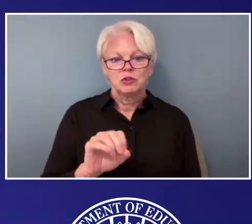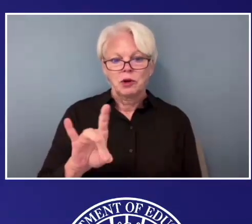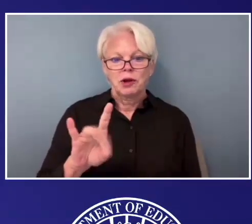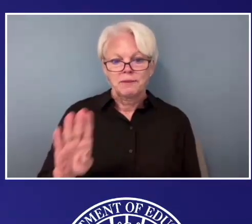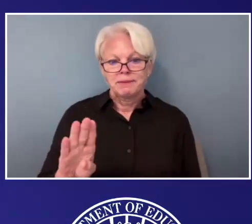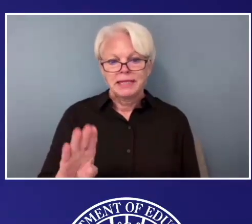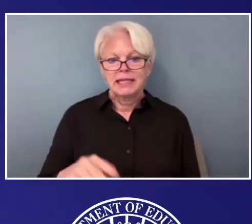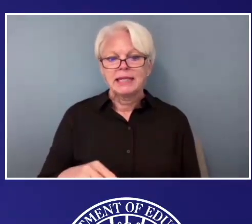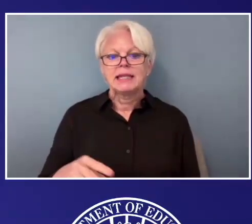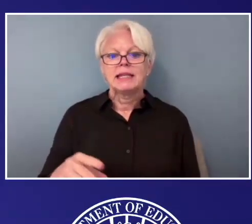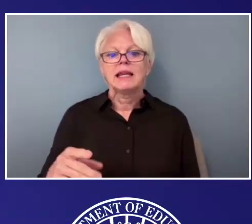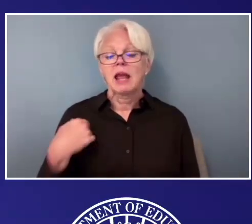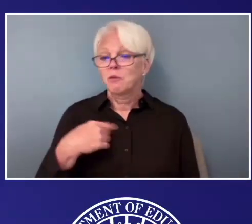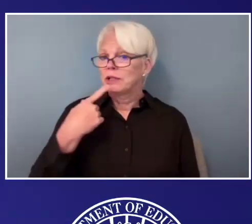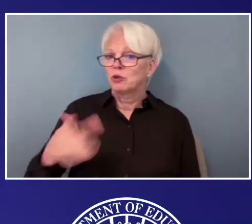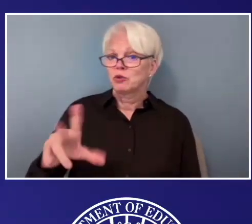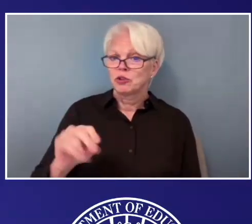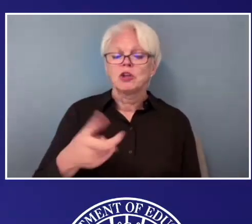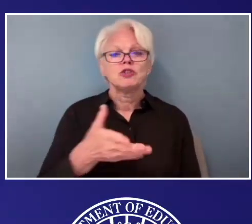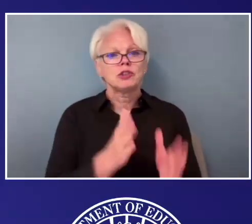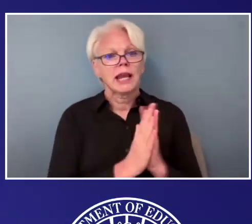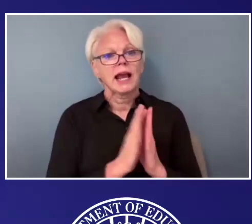statutory provision for that, and we've provided that to her.